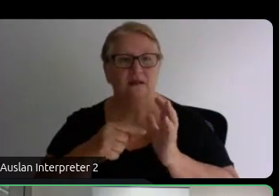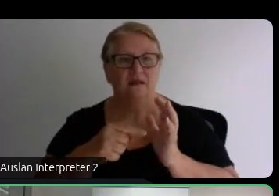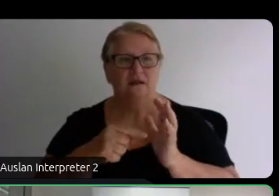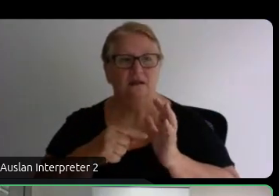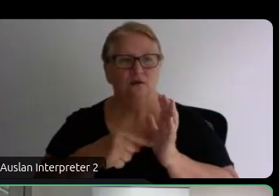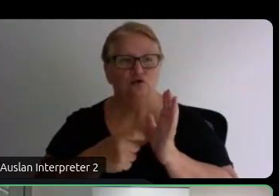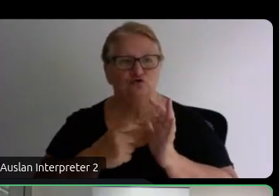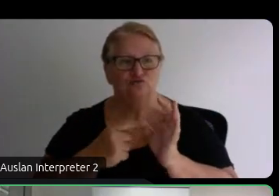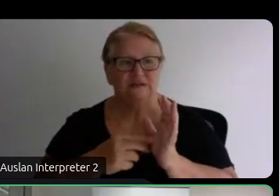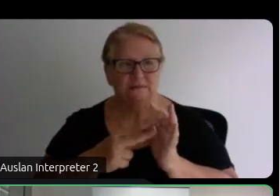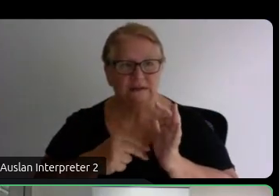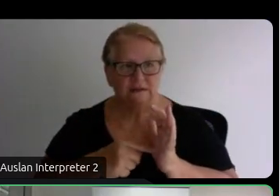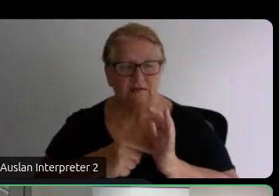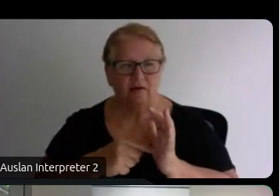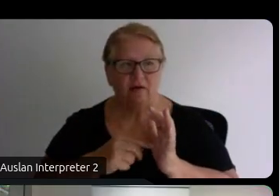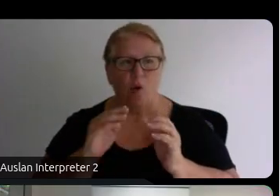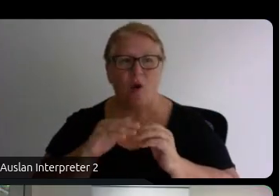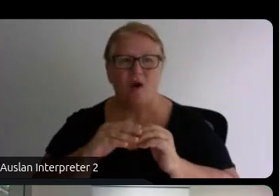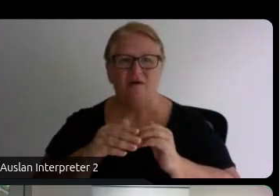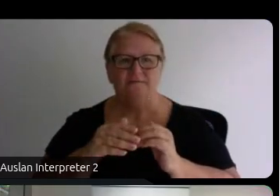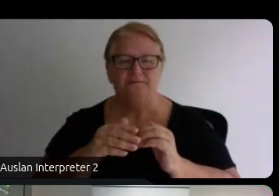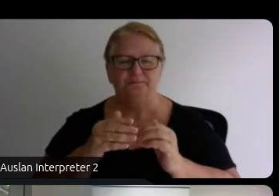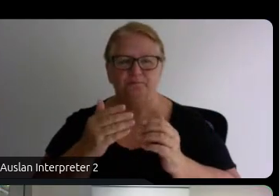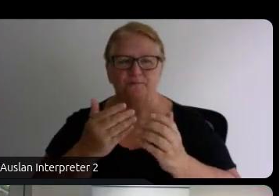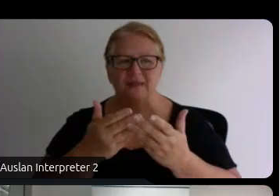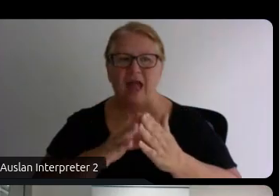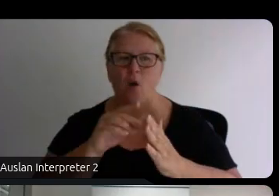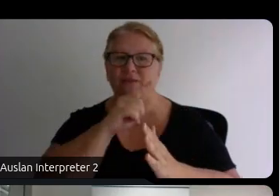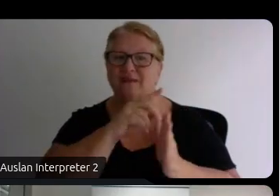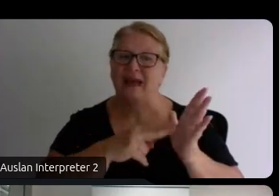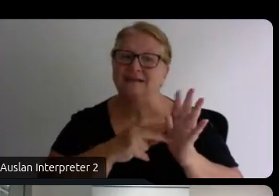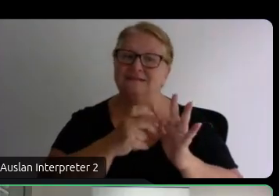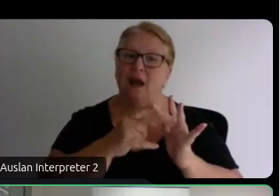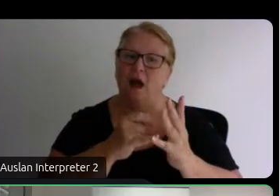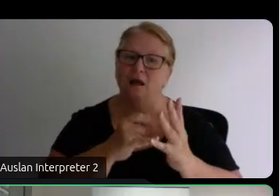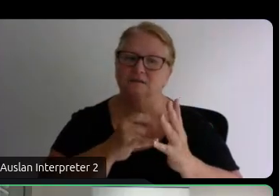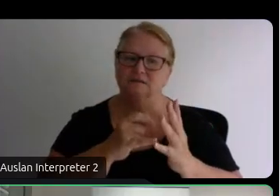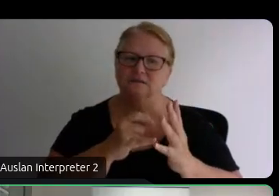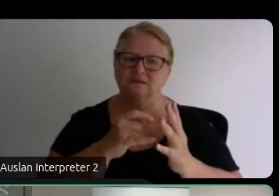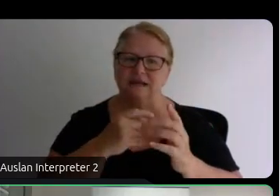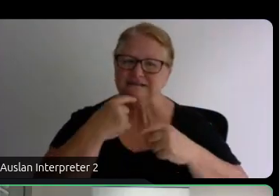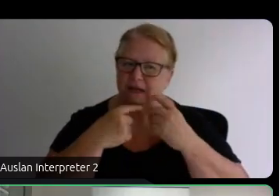the lens of this is how the NDIS is defining it is probably the best approach. Okay. In terms